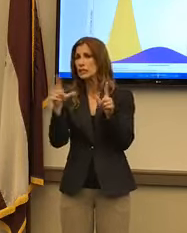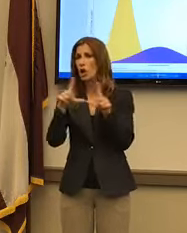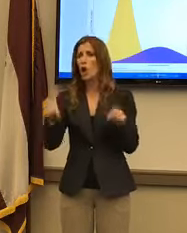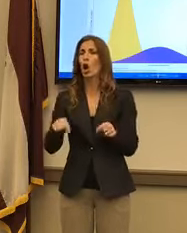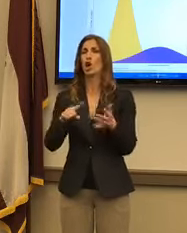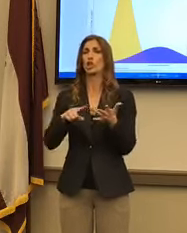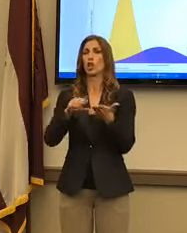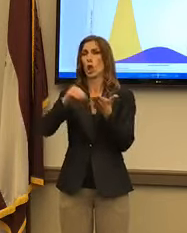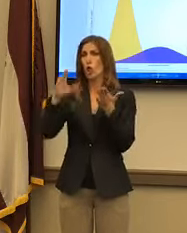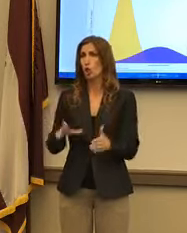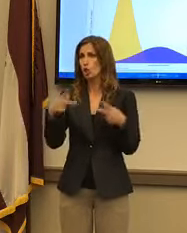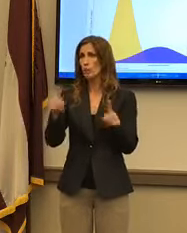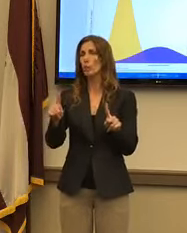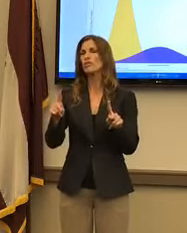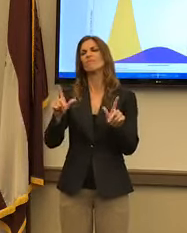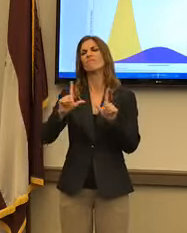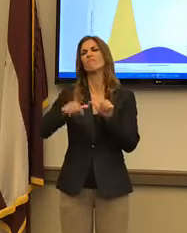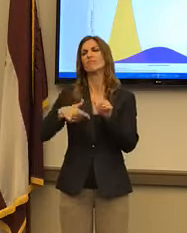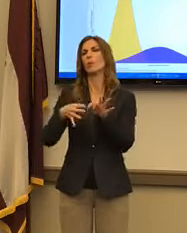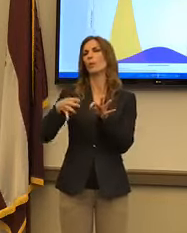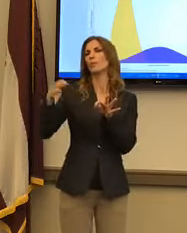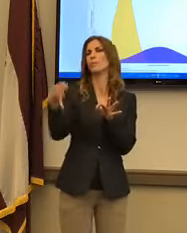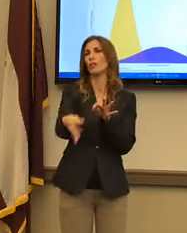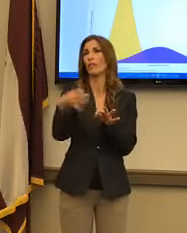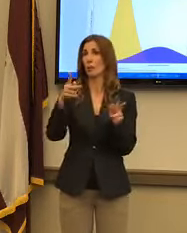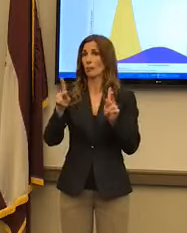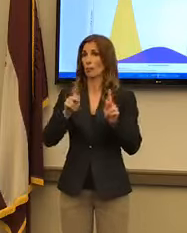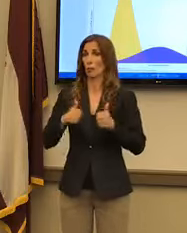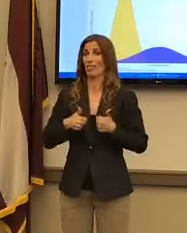permits will be extended for Pennsylvania residents in response to